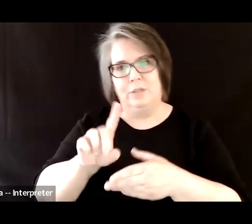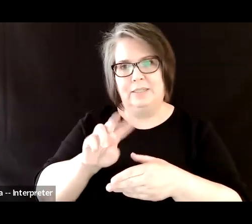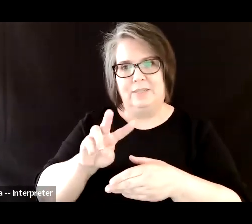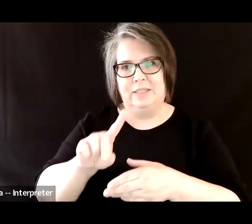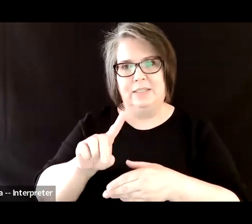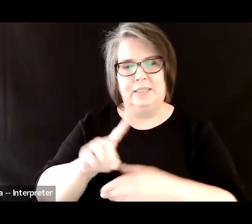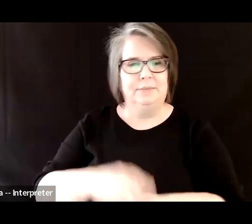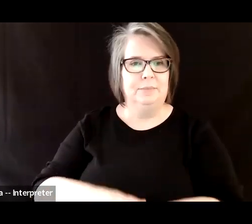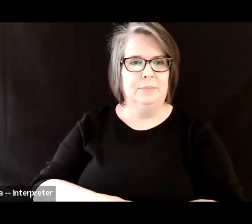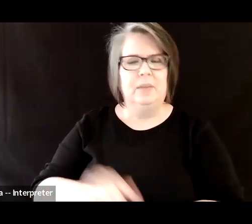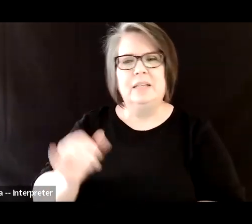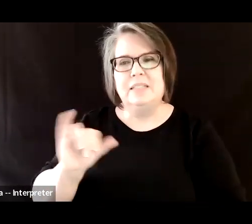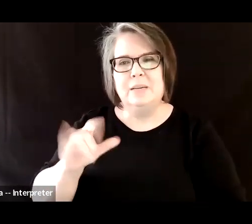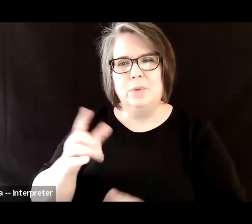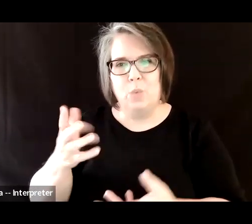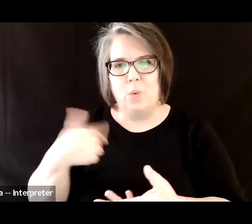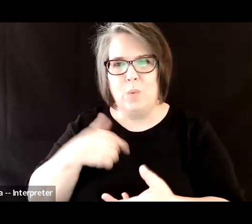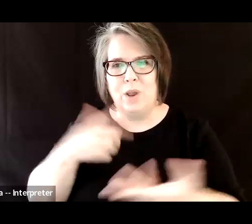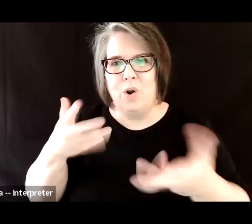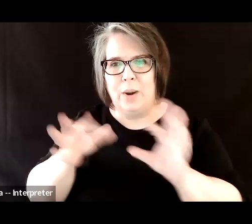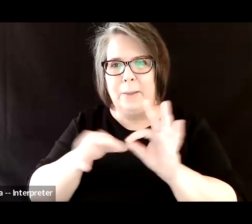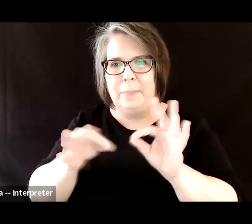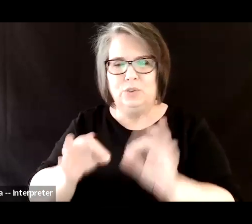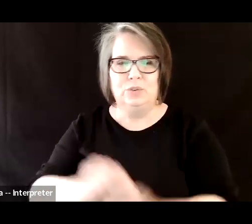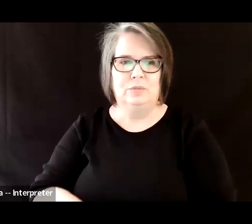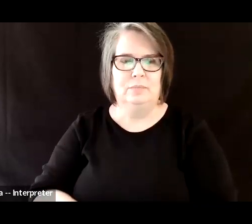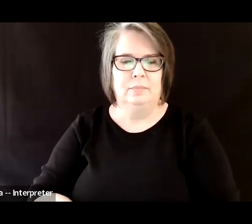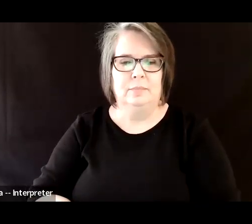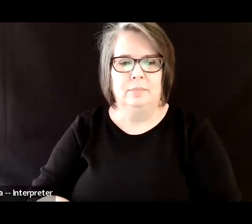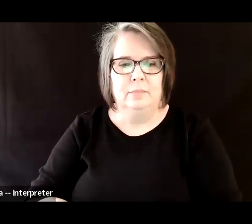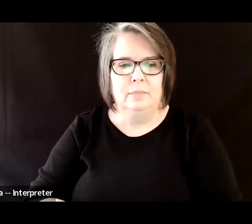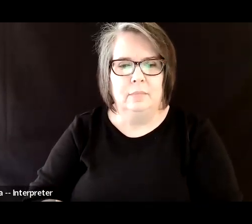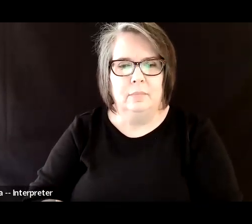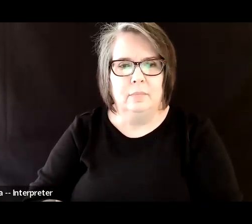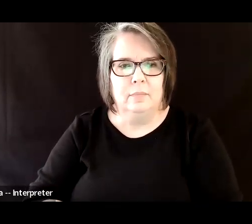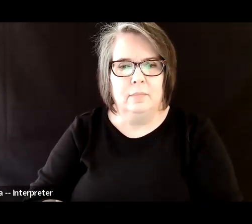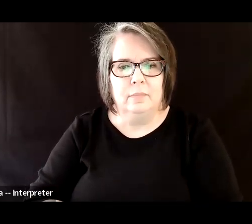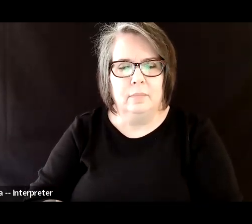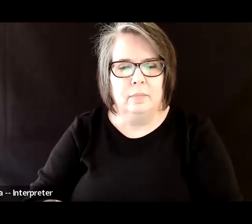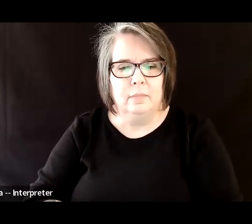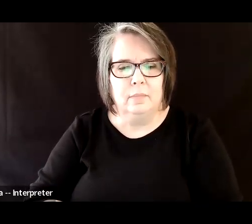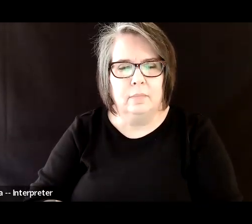mentioning as well. Another saying this allows you